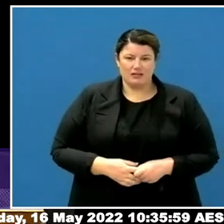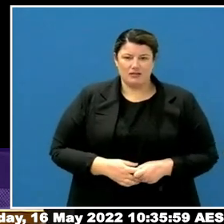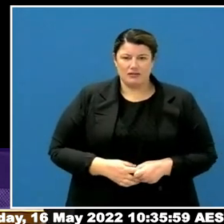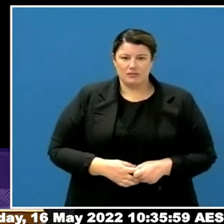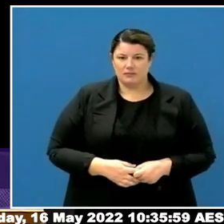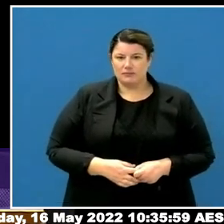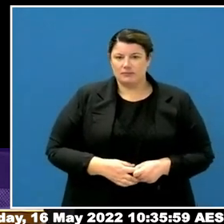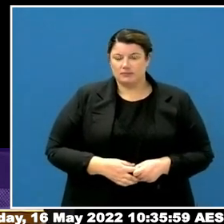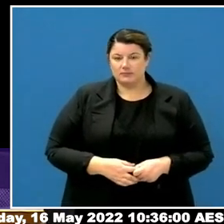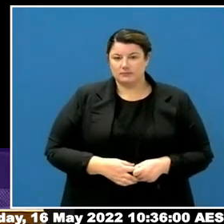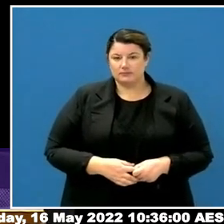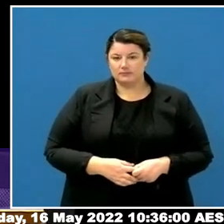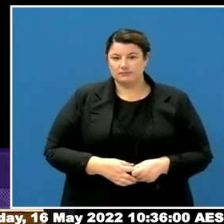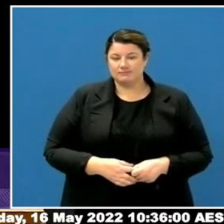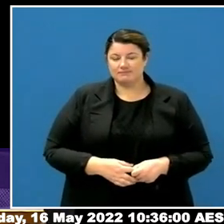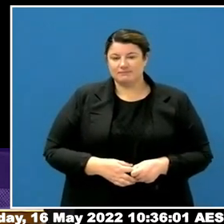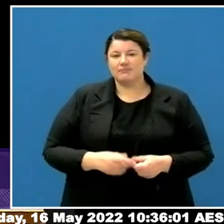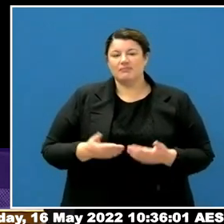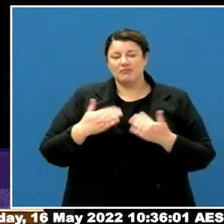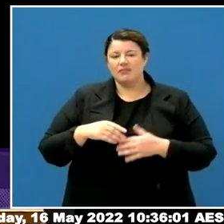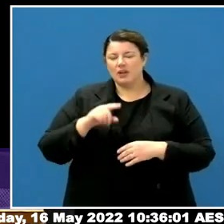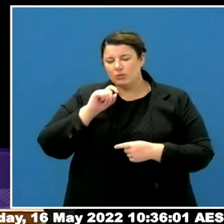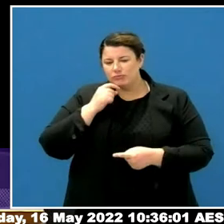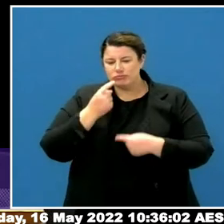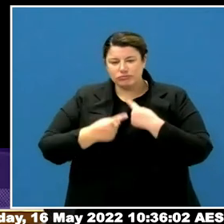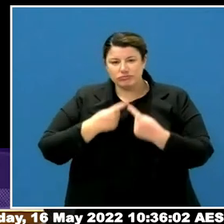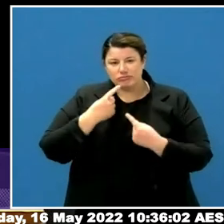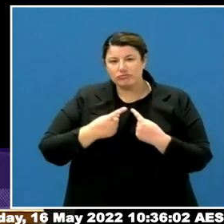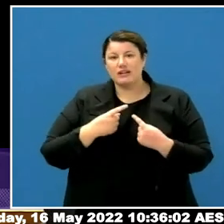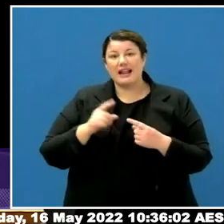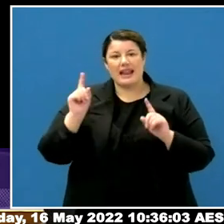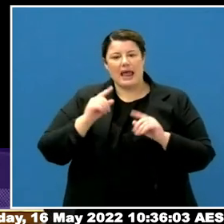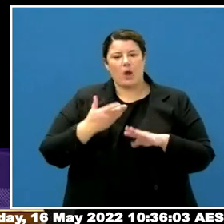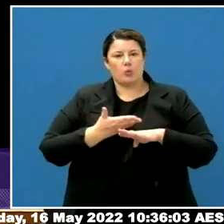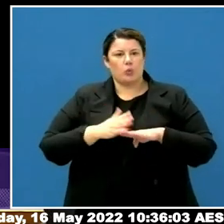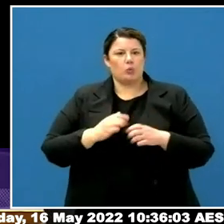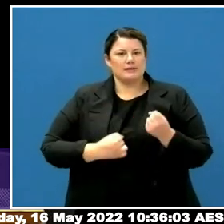Finally, Sally will discuss how Jason has benefitted from receiving 1:1 support at home